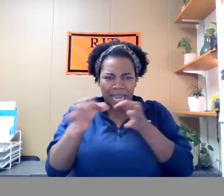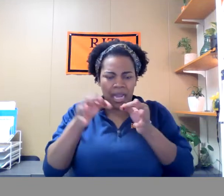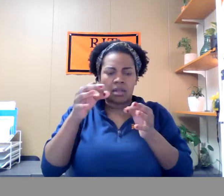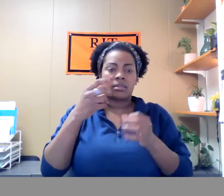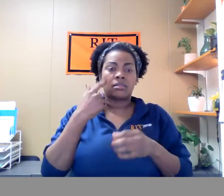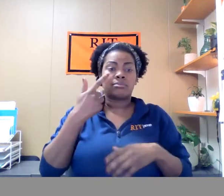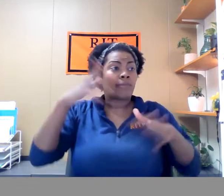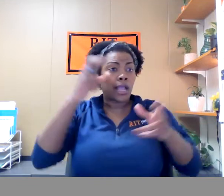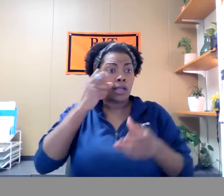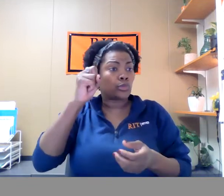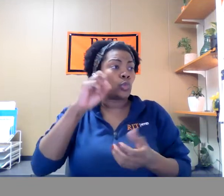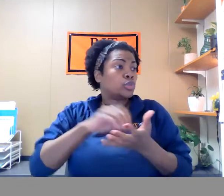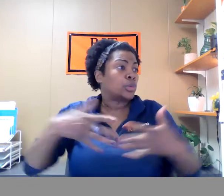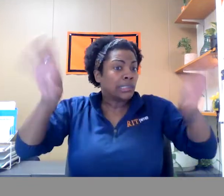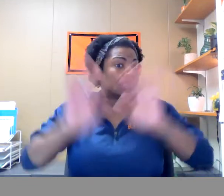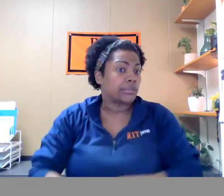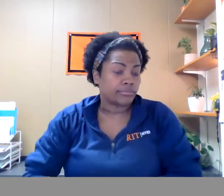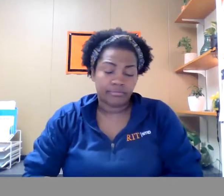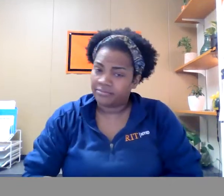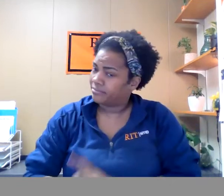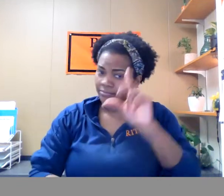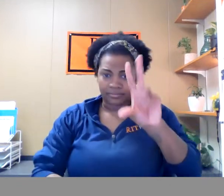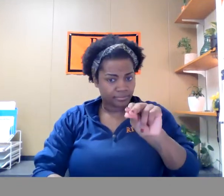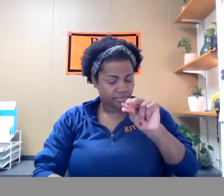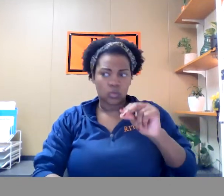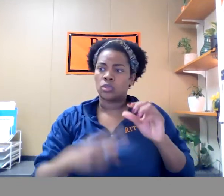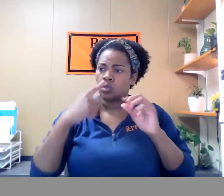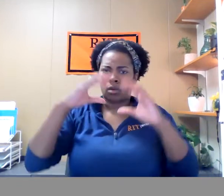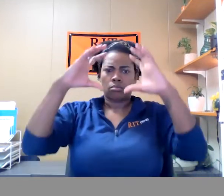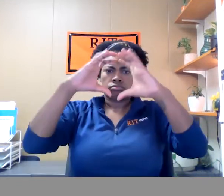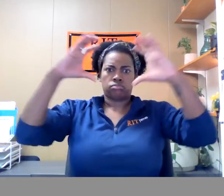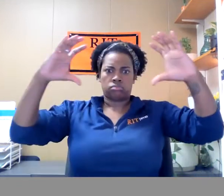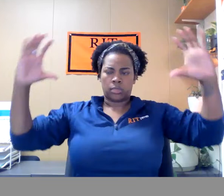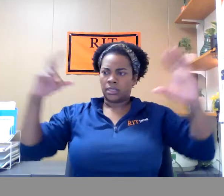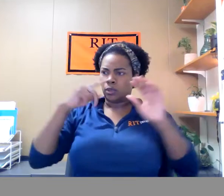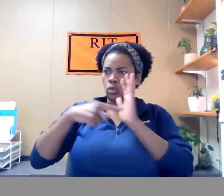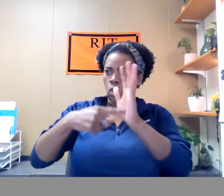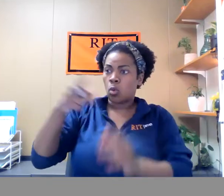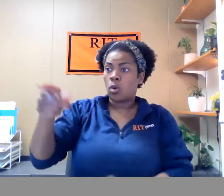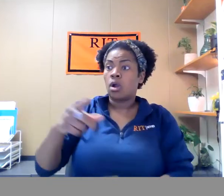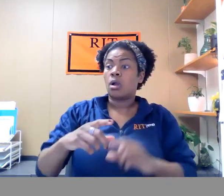They mentioned again, who is the audience? So, oh, it's for students. That's not good enough, to say it's for students, so here we have,